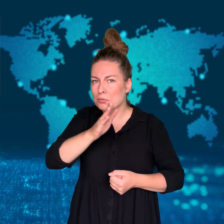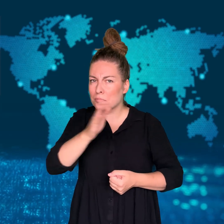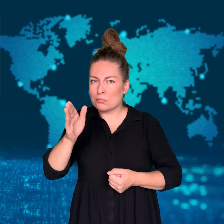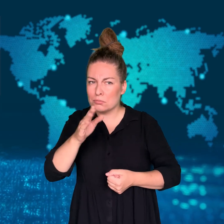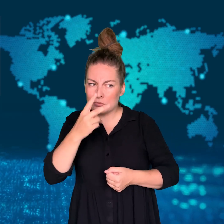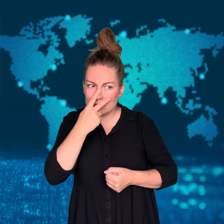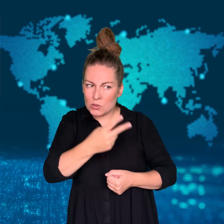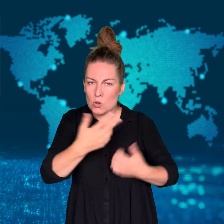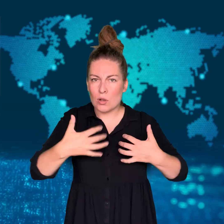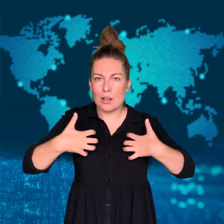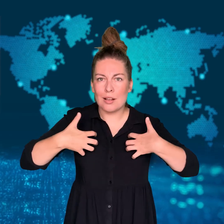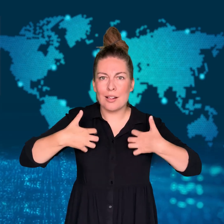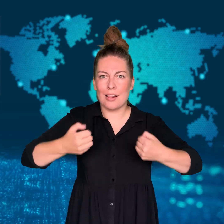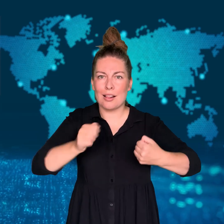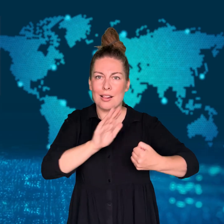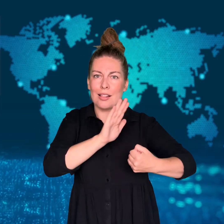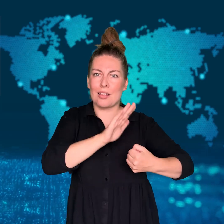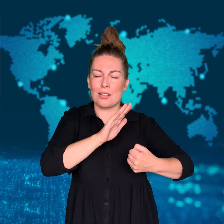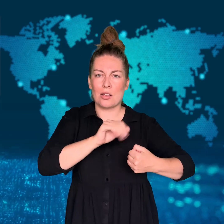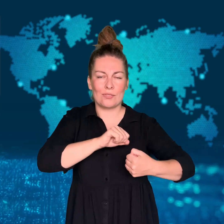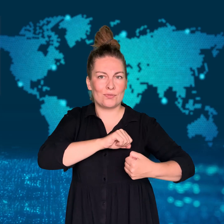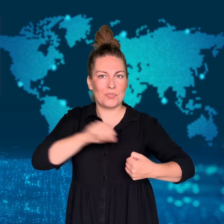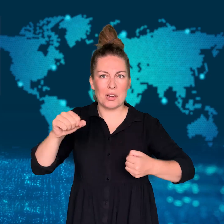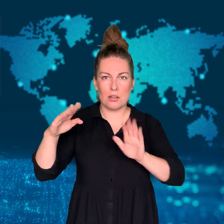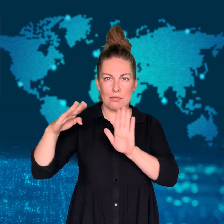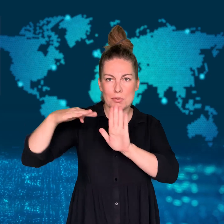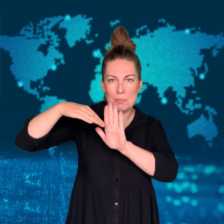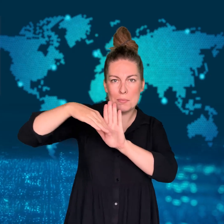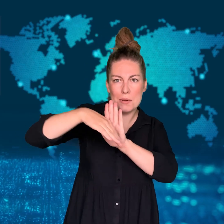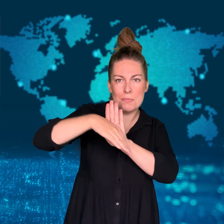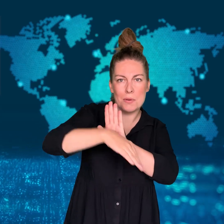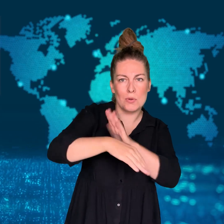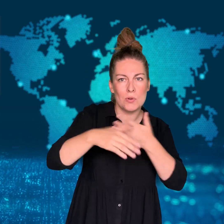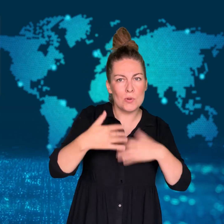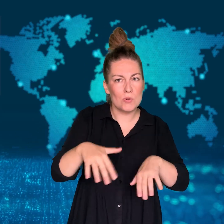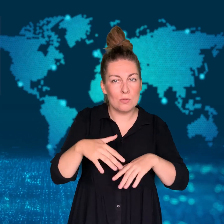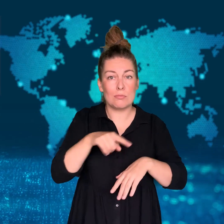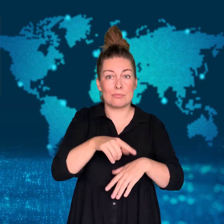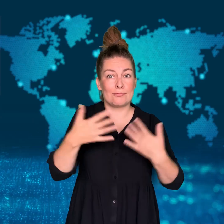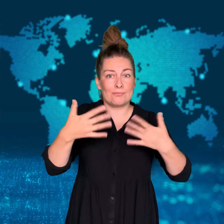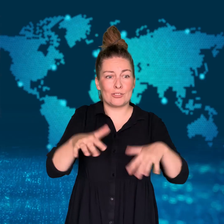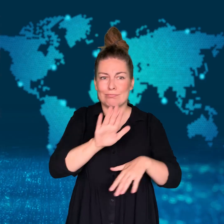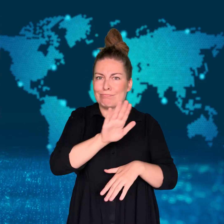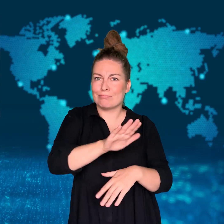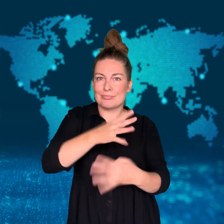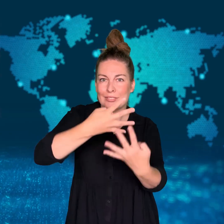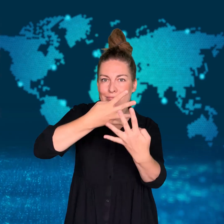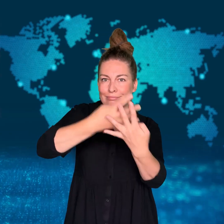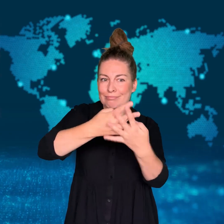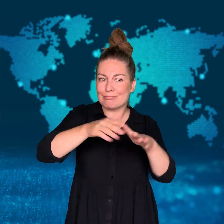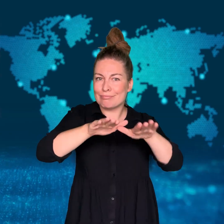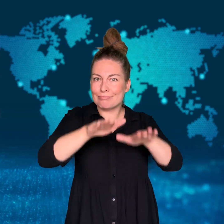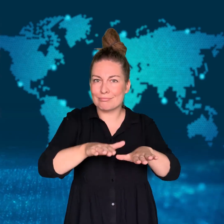worsened in the past few months.